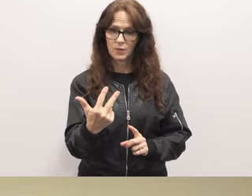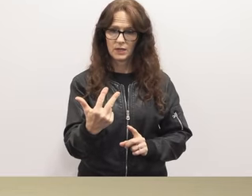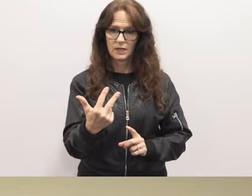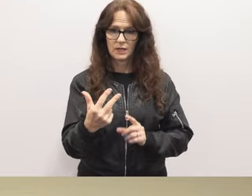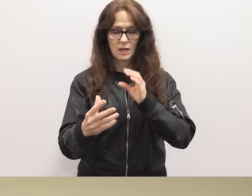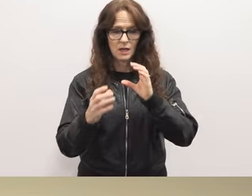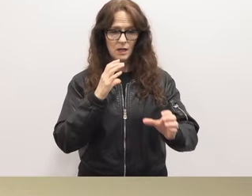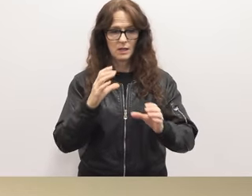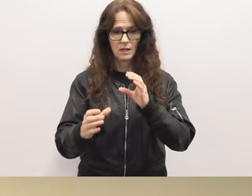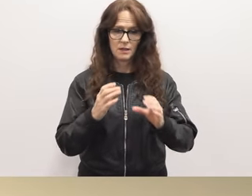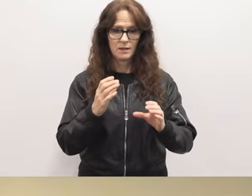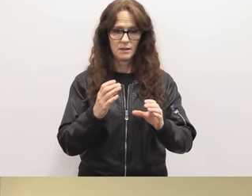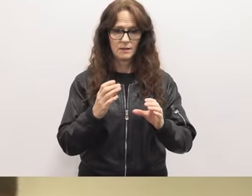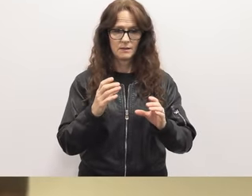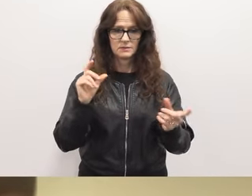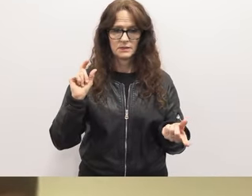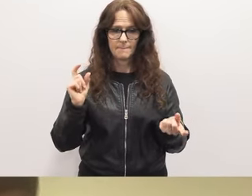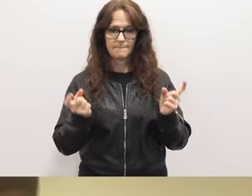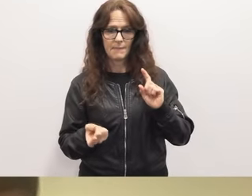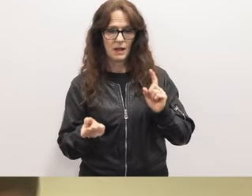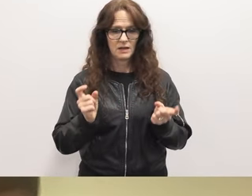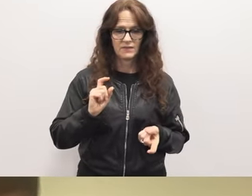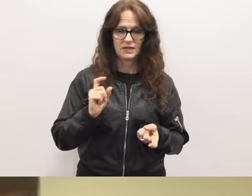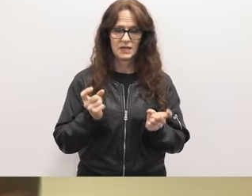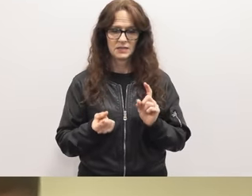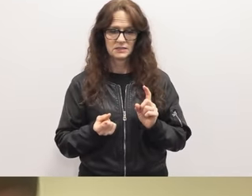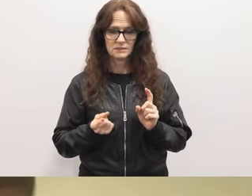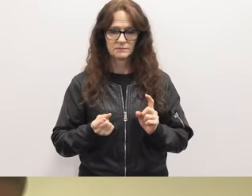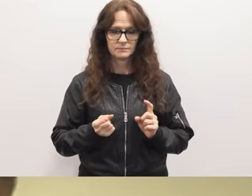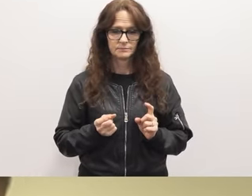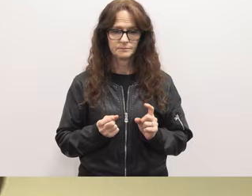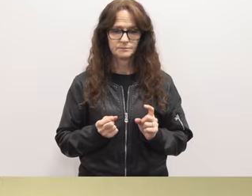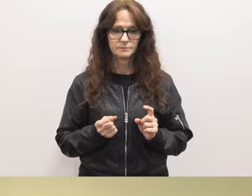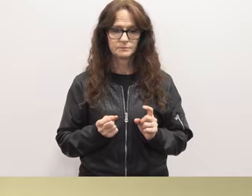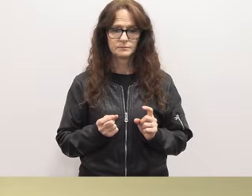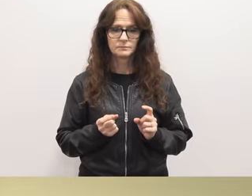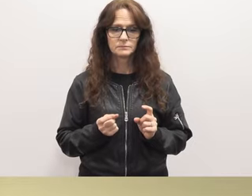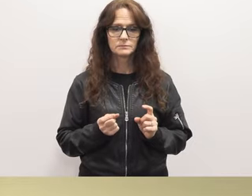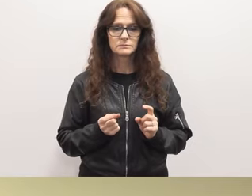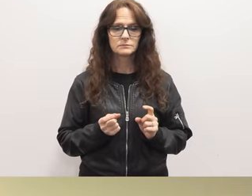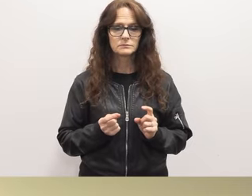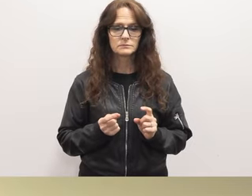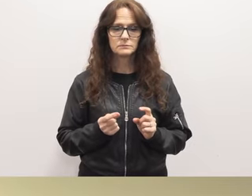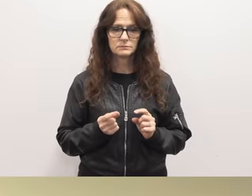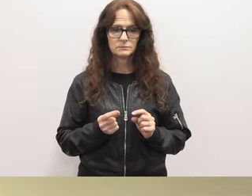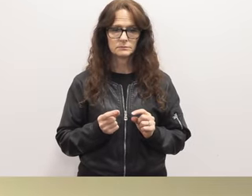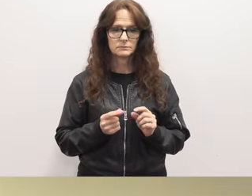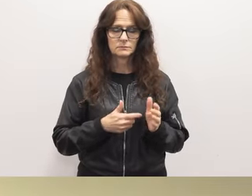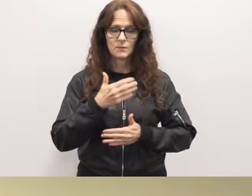about some potential modifications. And so let's work through goal number three